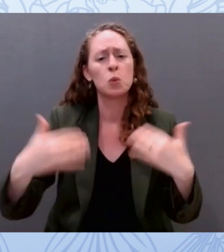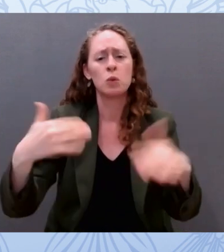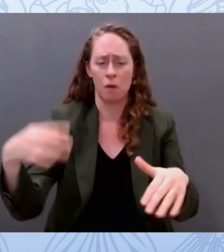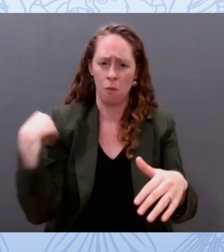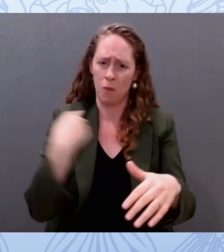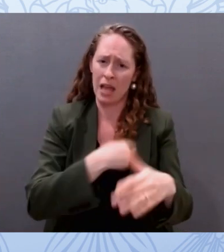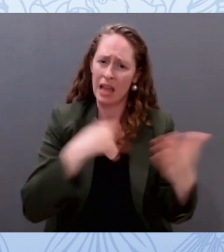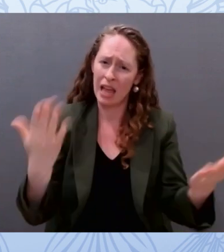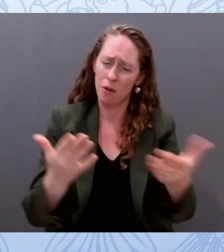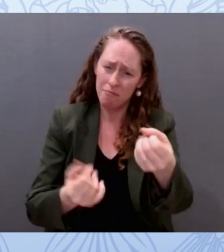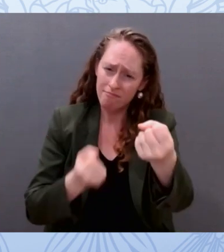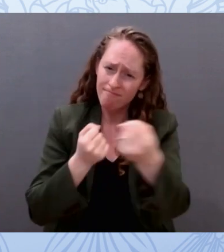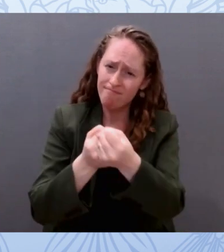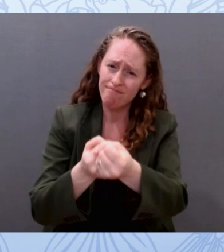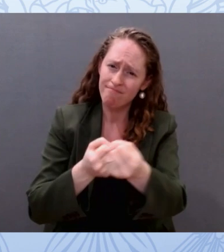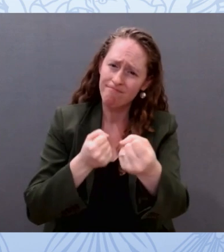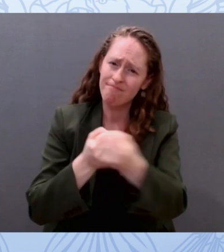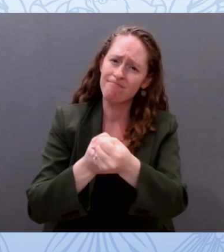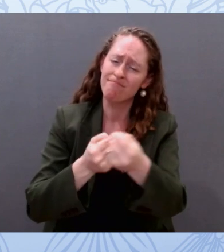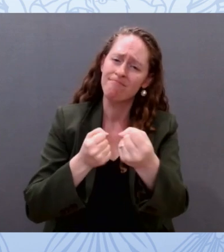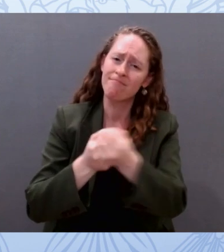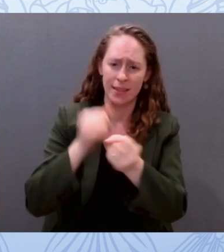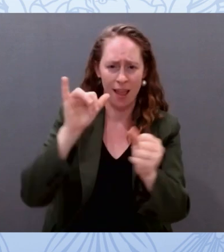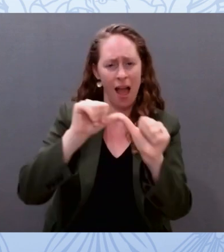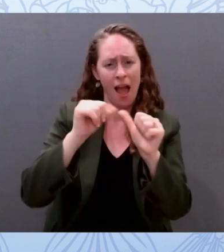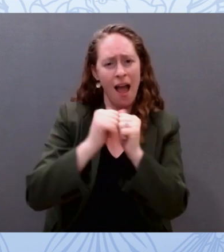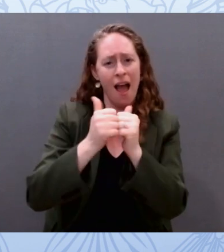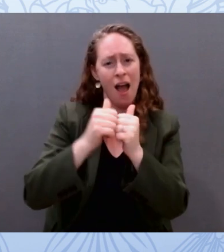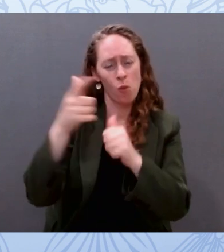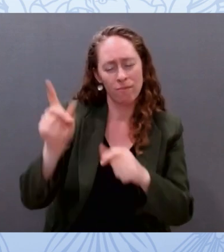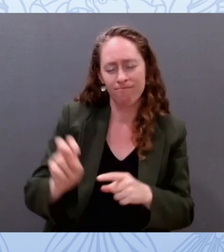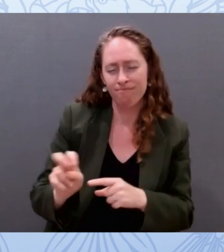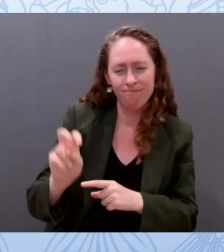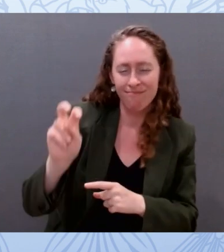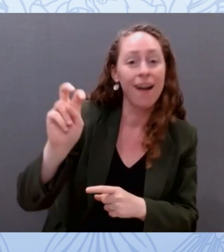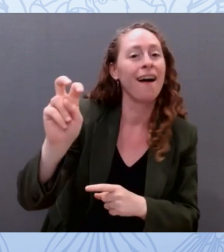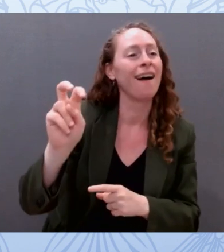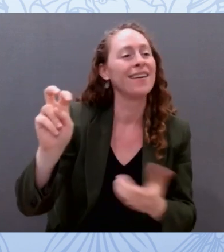They are all the lessons that you need to face, the challenges ahead.